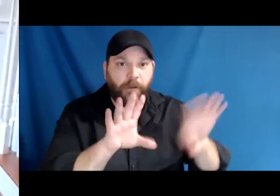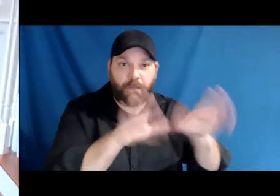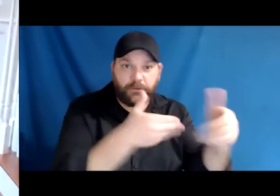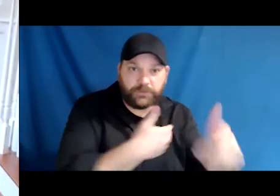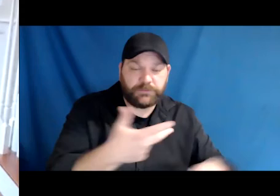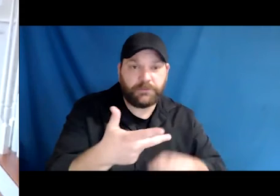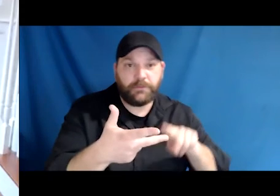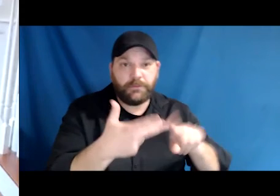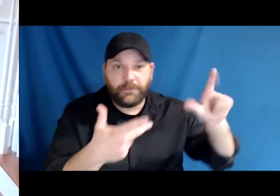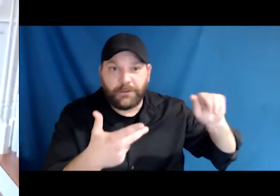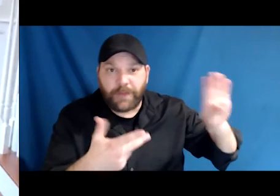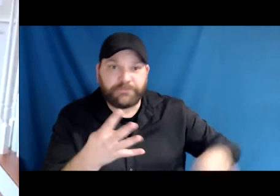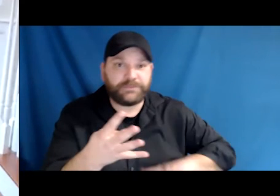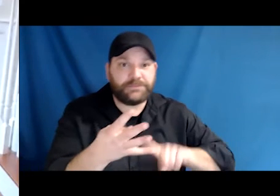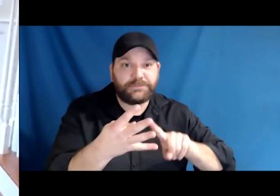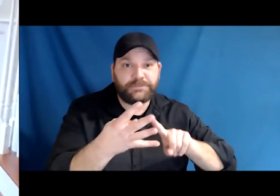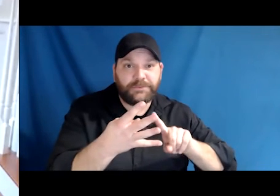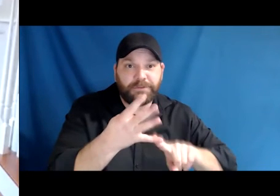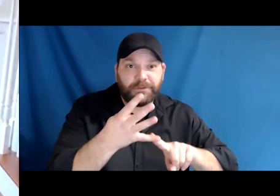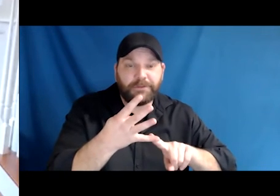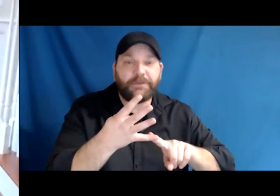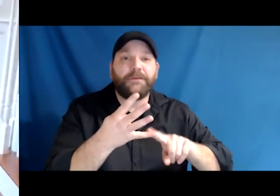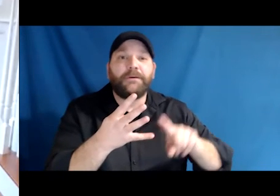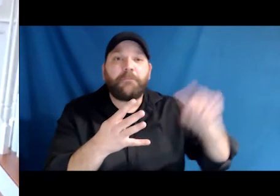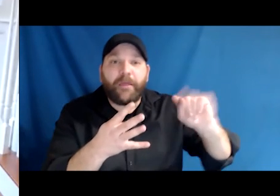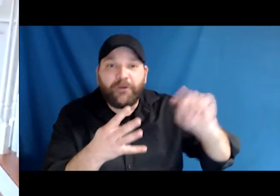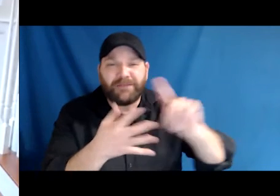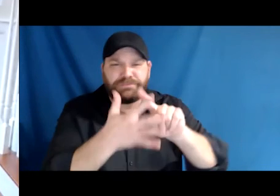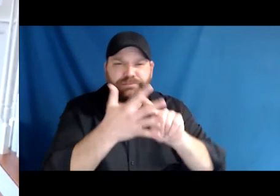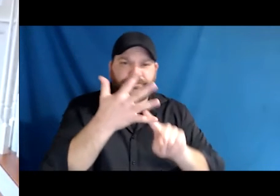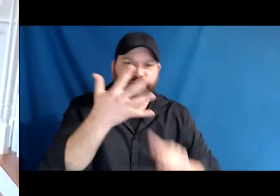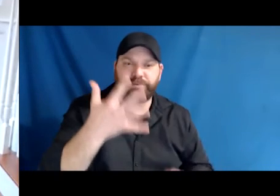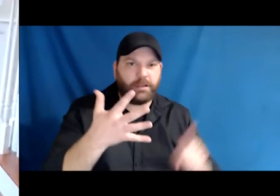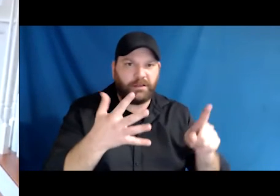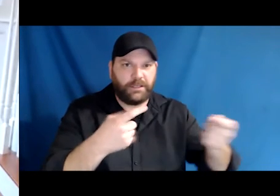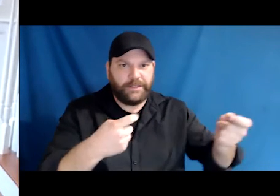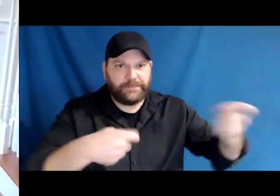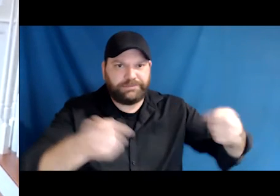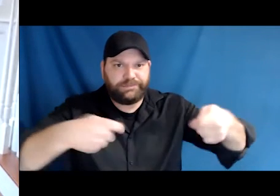They installed touchless restroom fixtures and ultraviolet elevator fans,